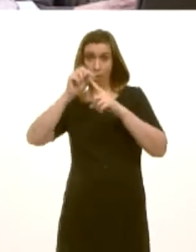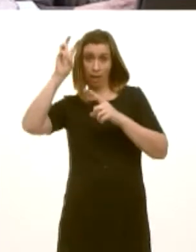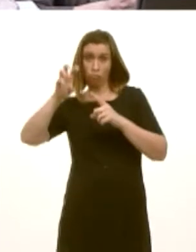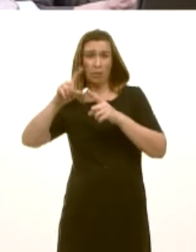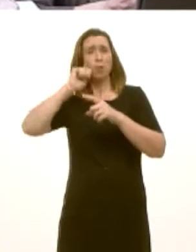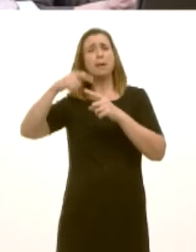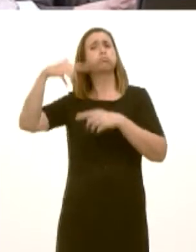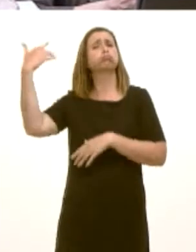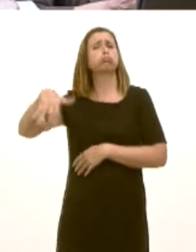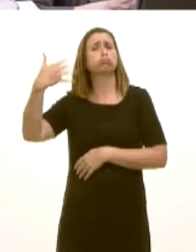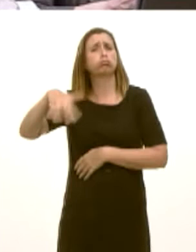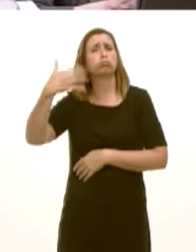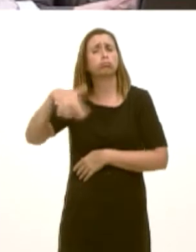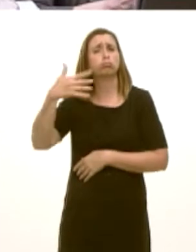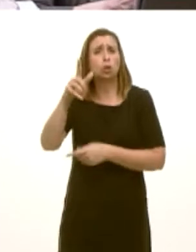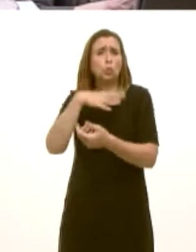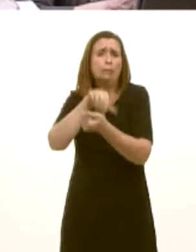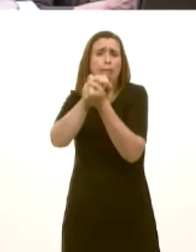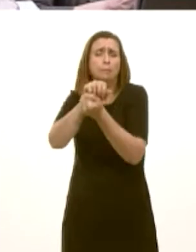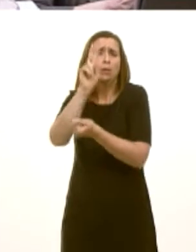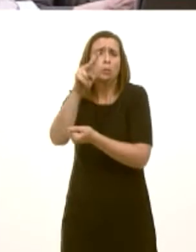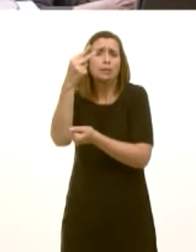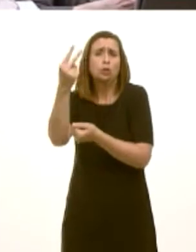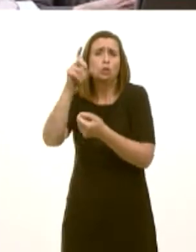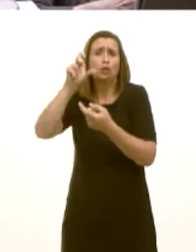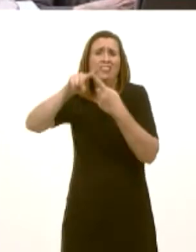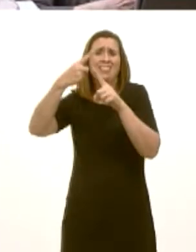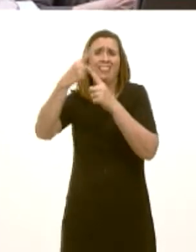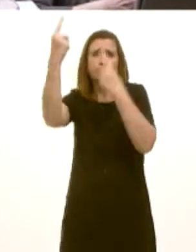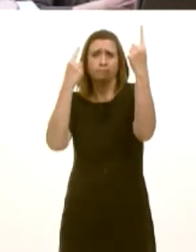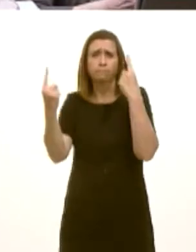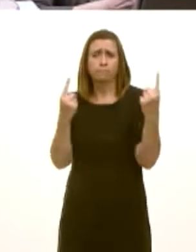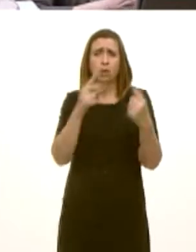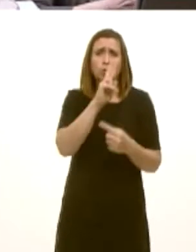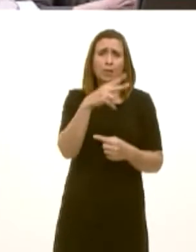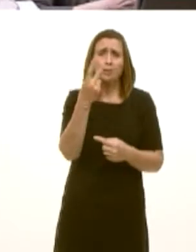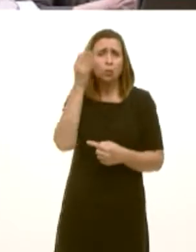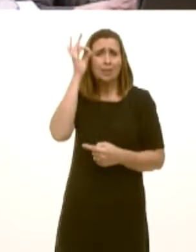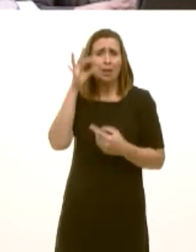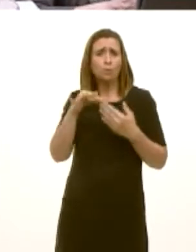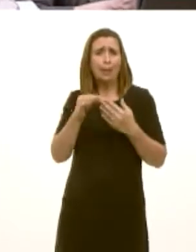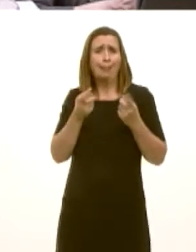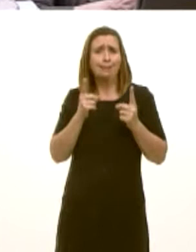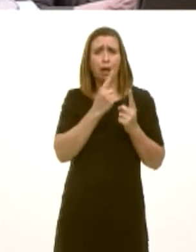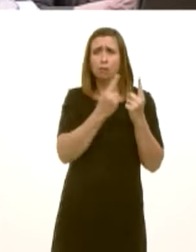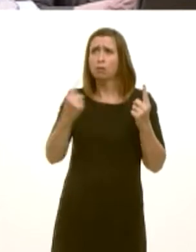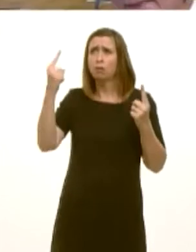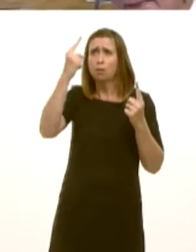You want to retain 22 chief executives, 22 council leaders, and then to have bodies on top of that.